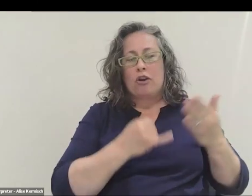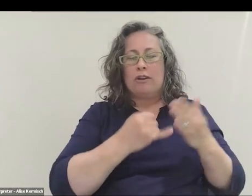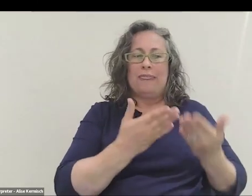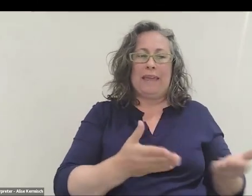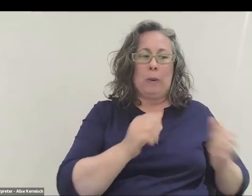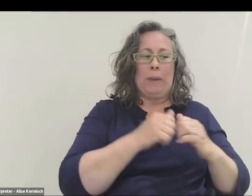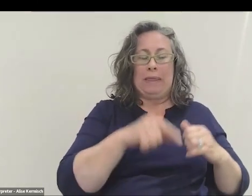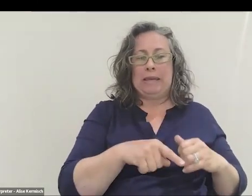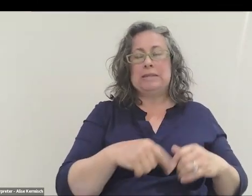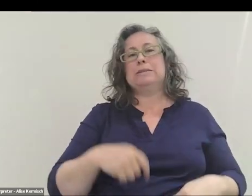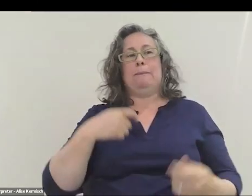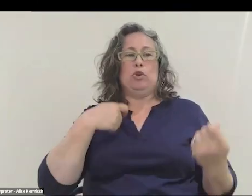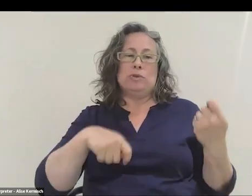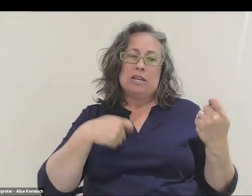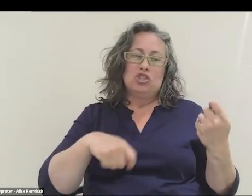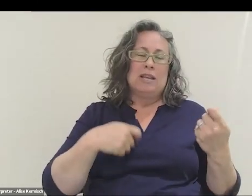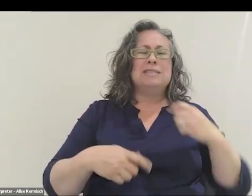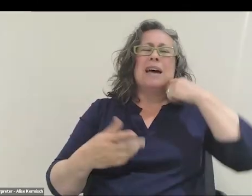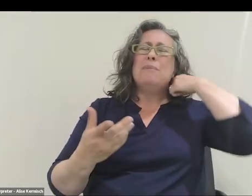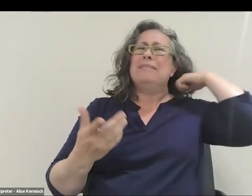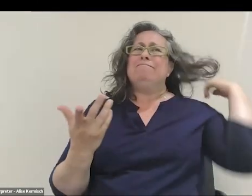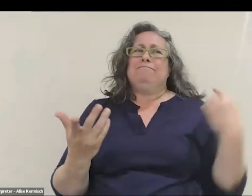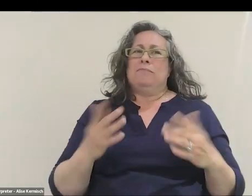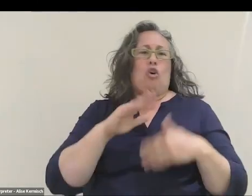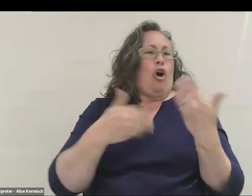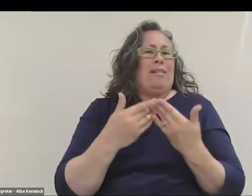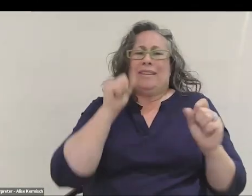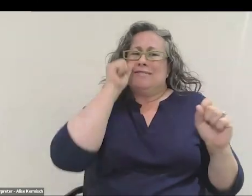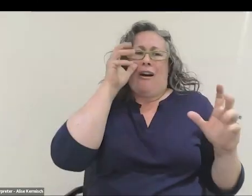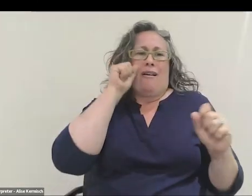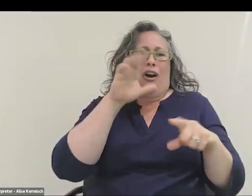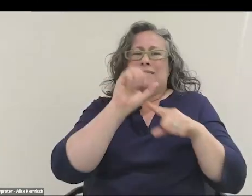The musicians, all of it's awesome. We designed it for this one thing,